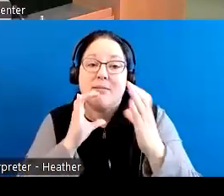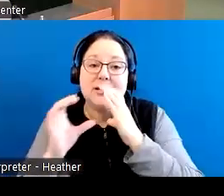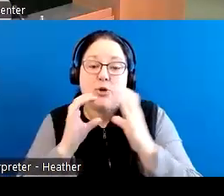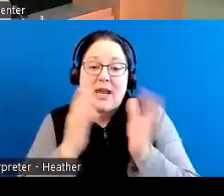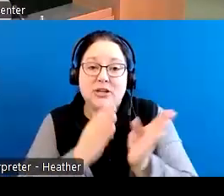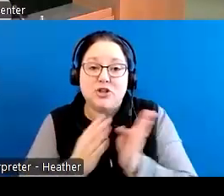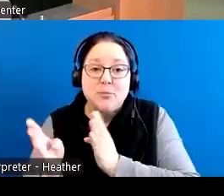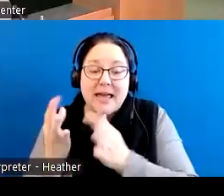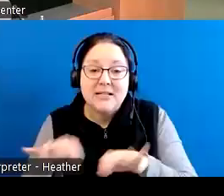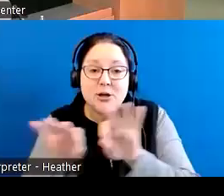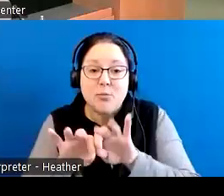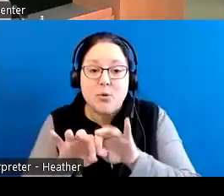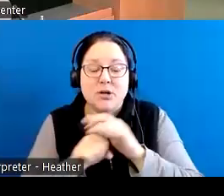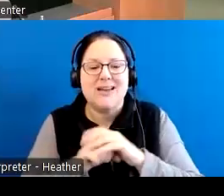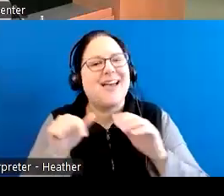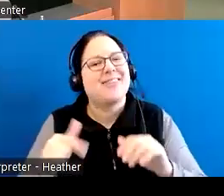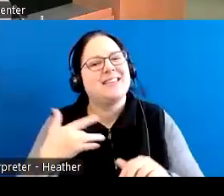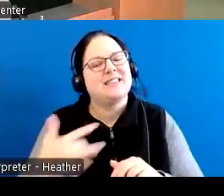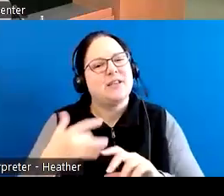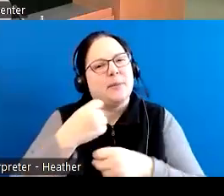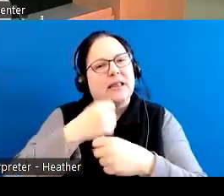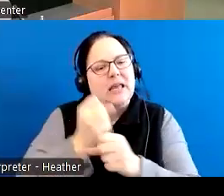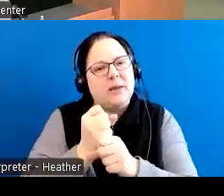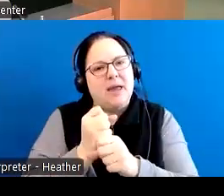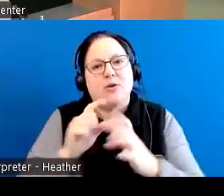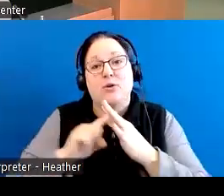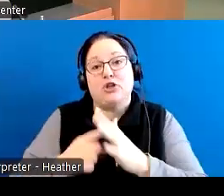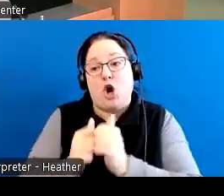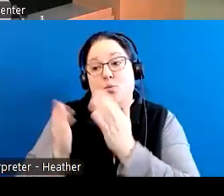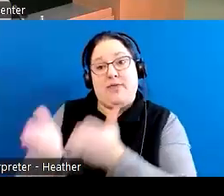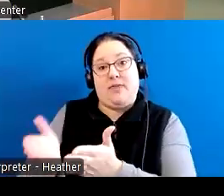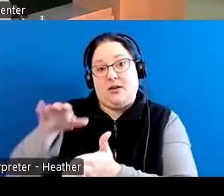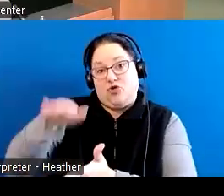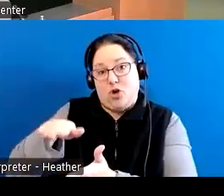Um this is created usually we start with the the kid and then have them work through it a little